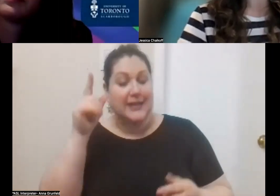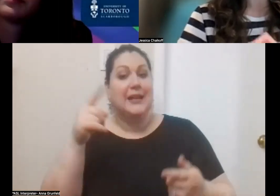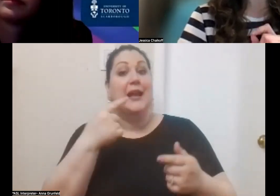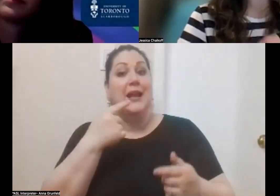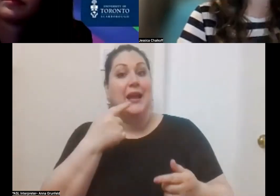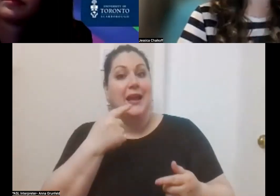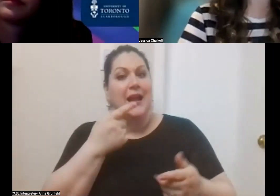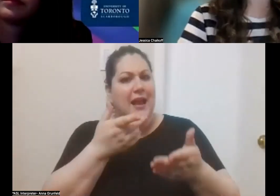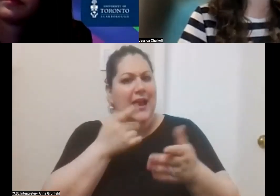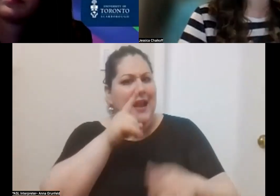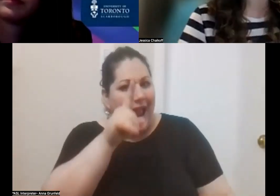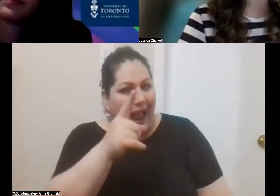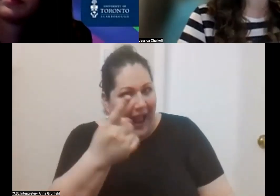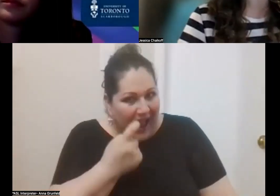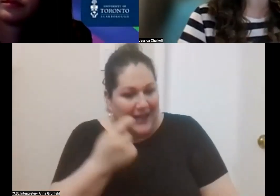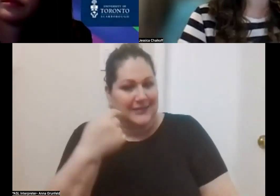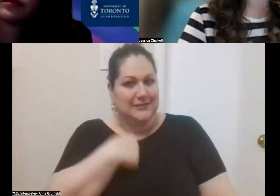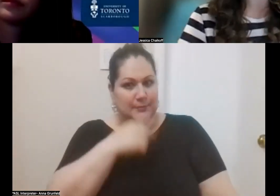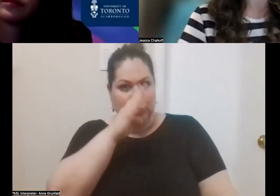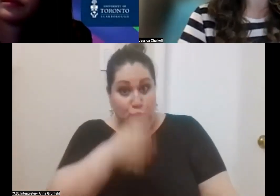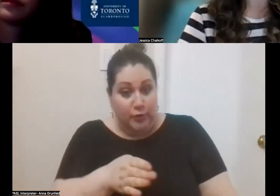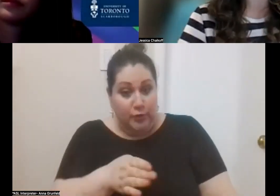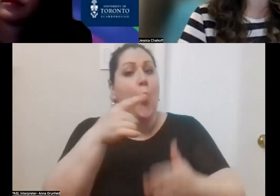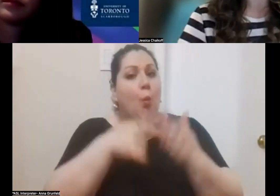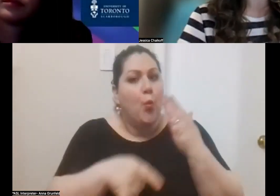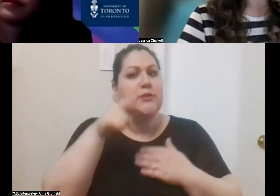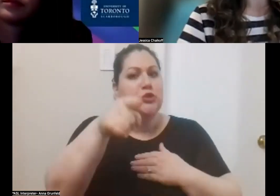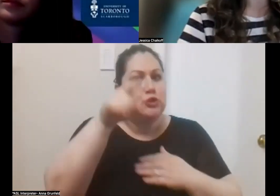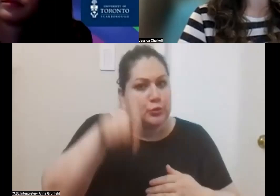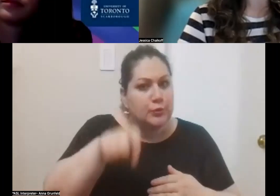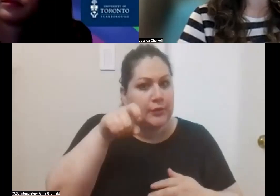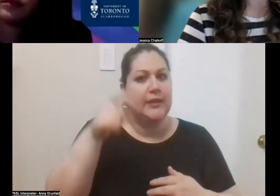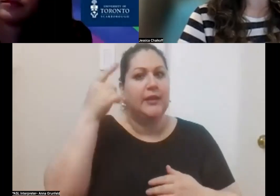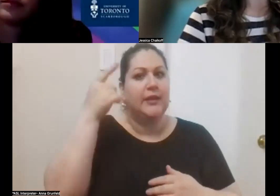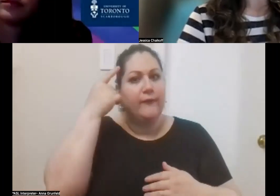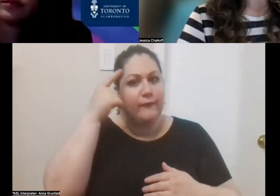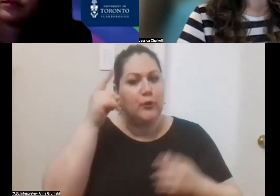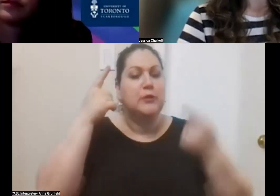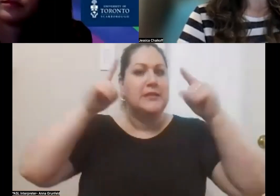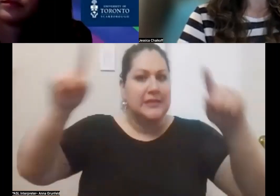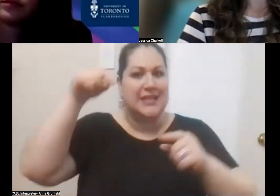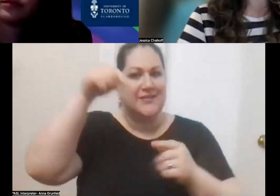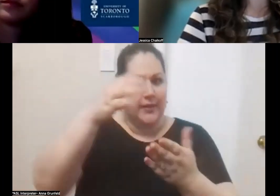That's the question every faculty members should be asking, because the thing is not